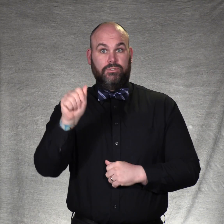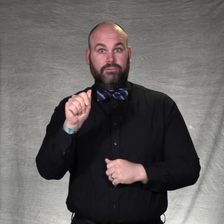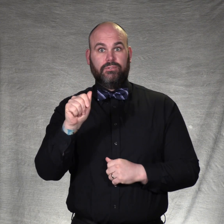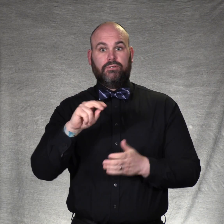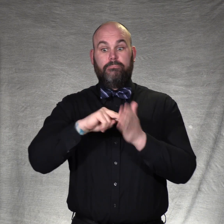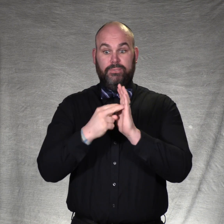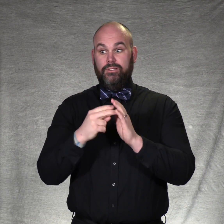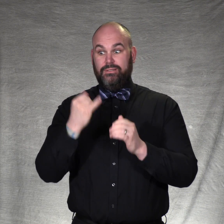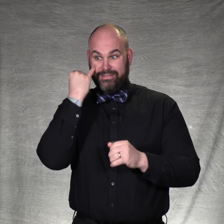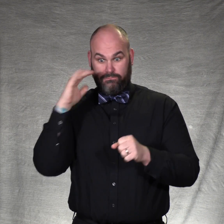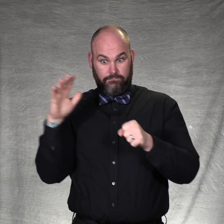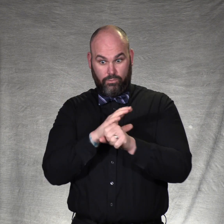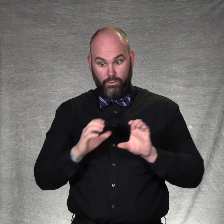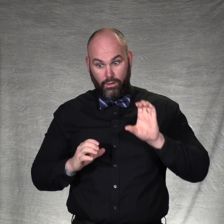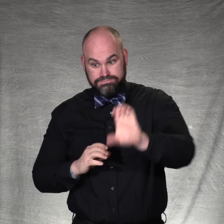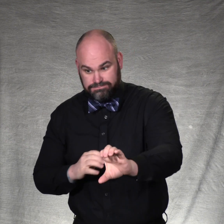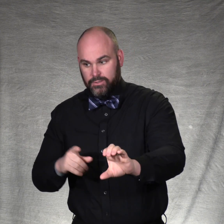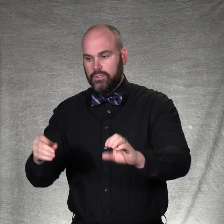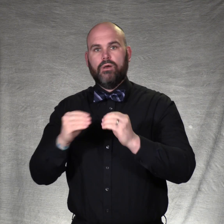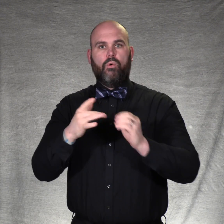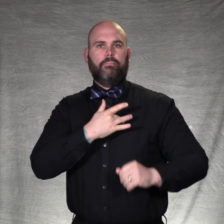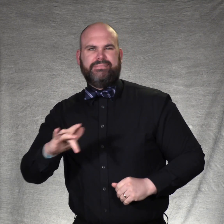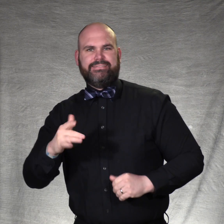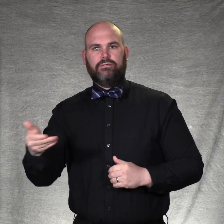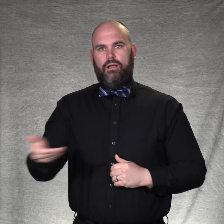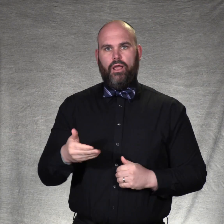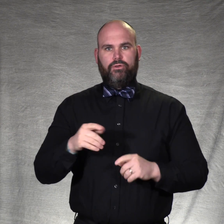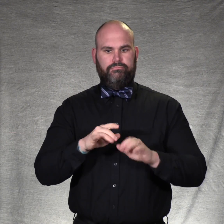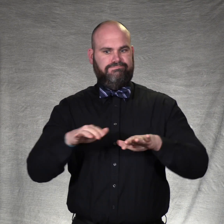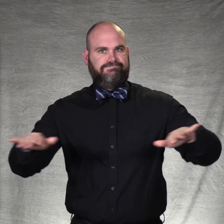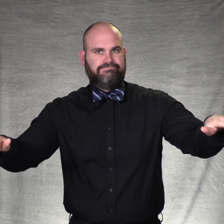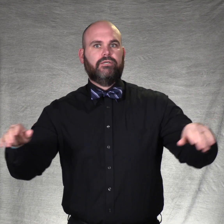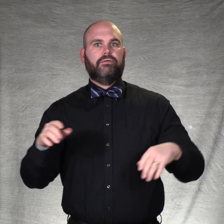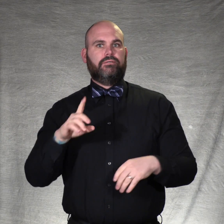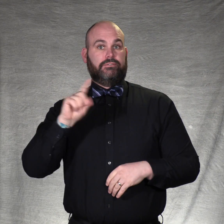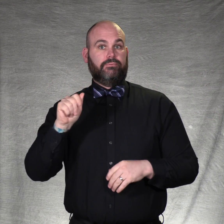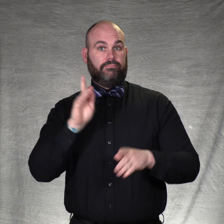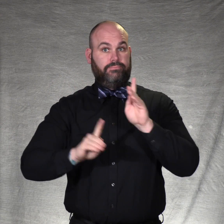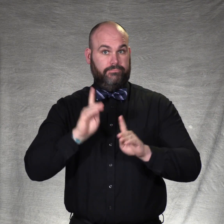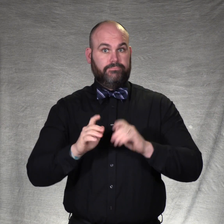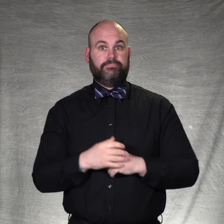He explained that state agencies would be more likely to hire people with disabilities